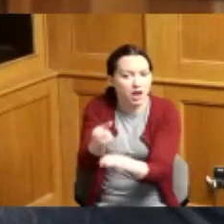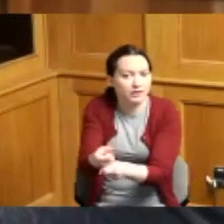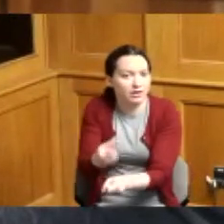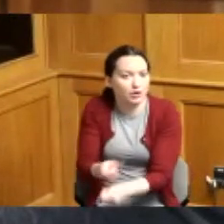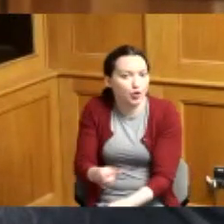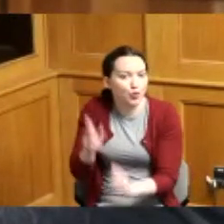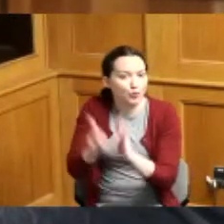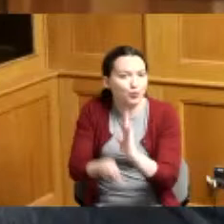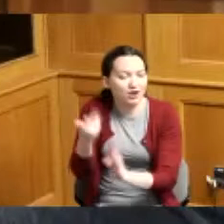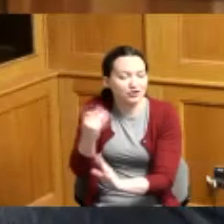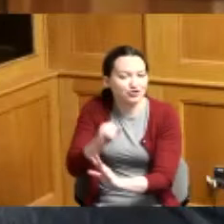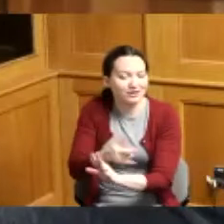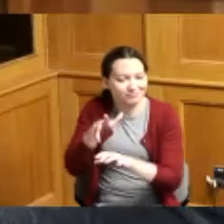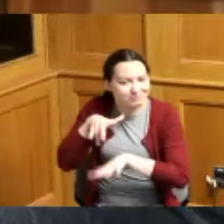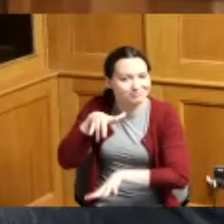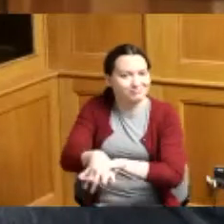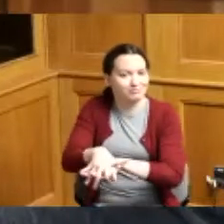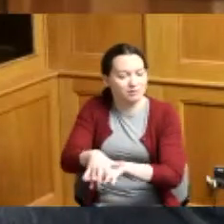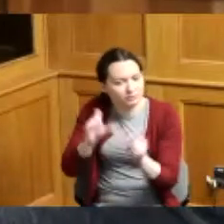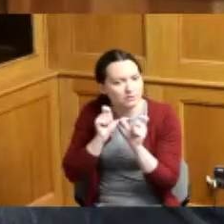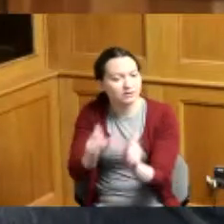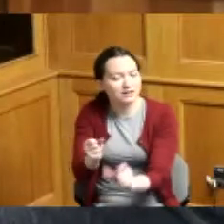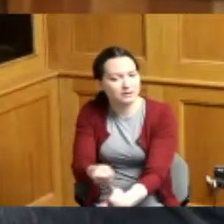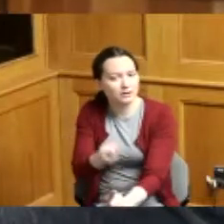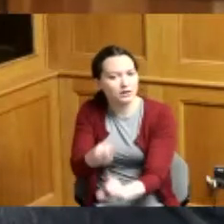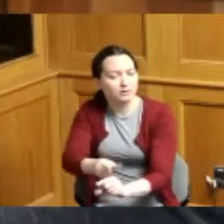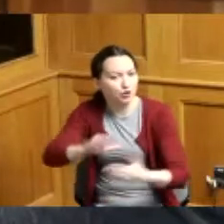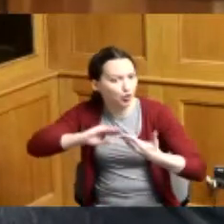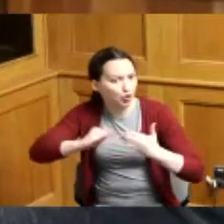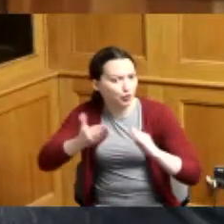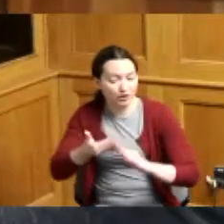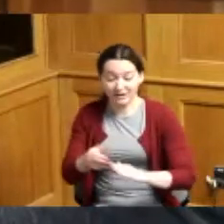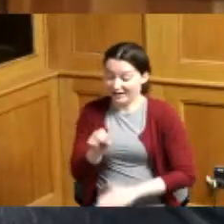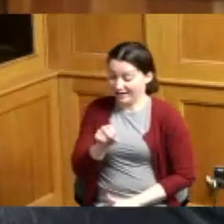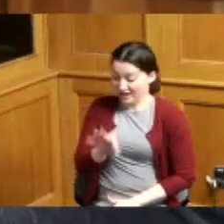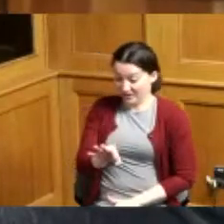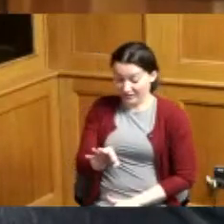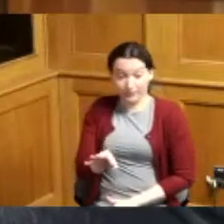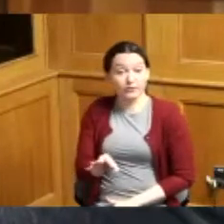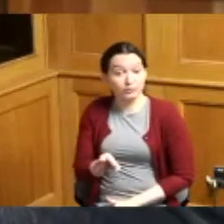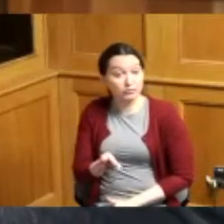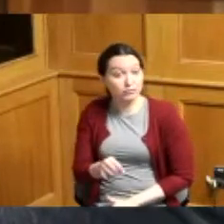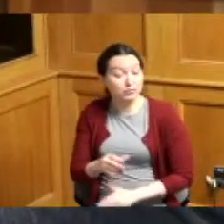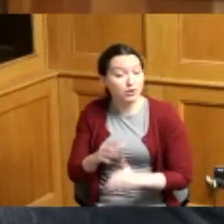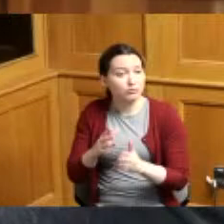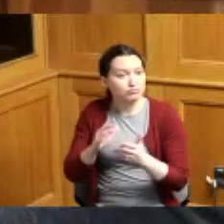and so there will be a lasting impact to this community if we bring the World Cup games to